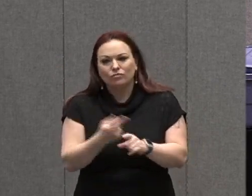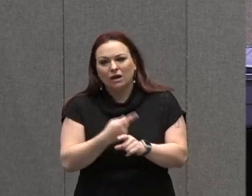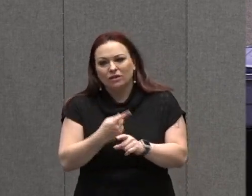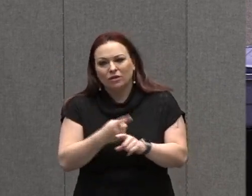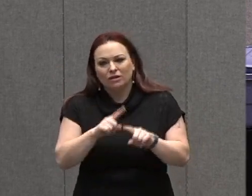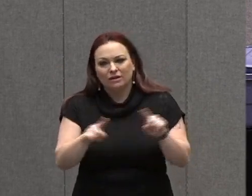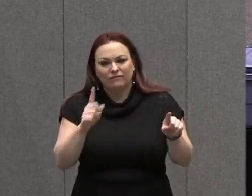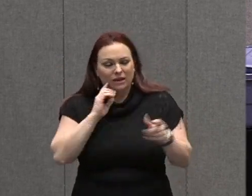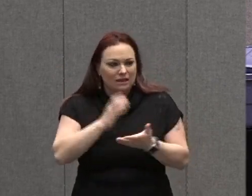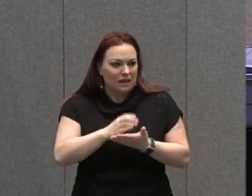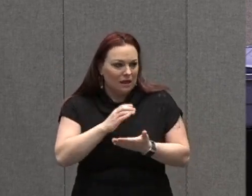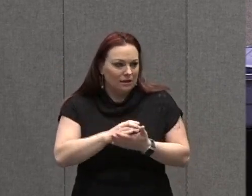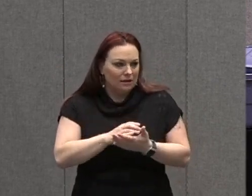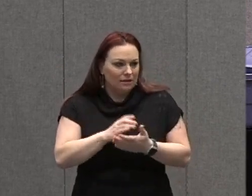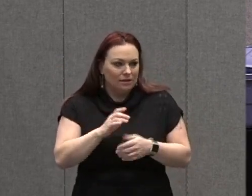you can make with it, you could tap the top